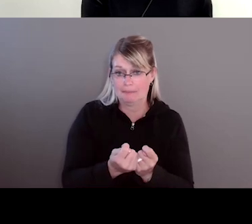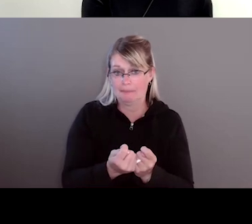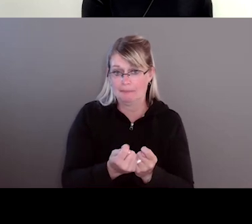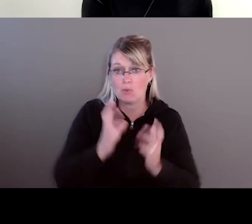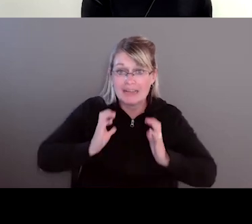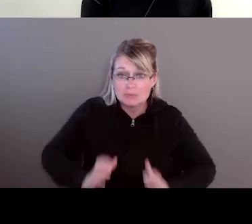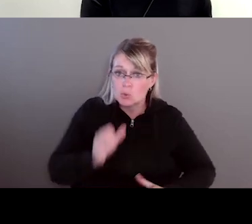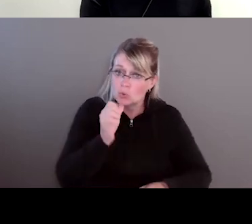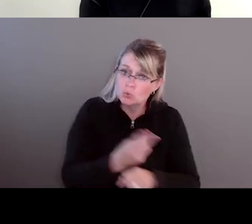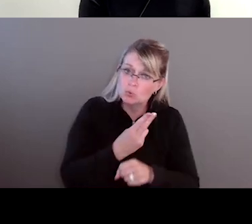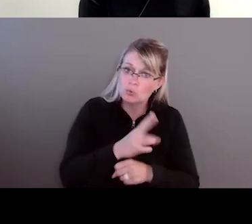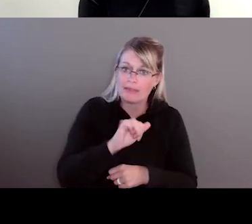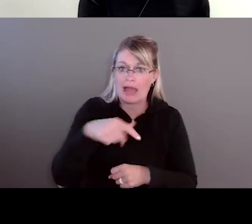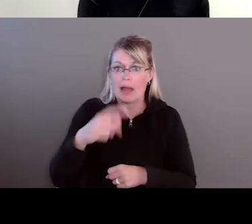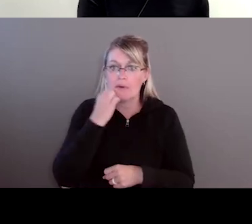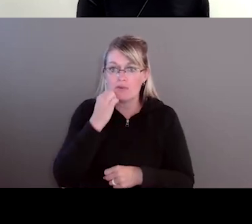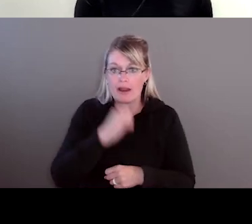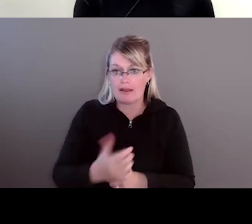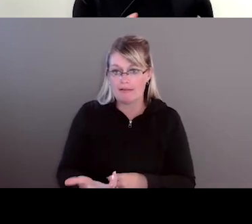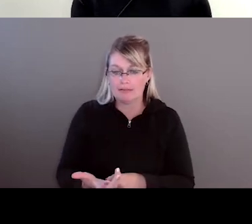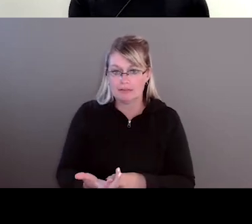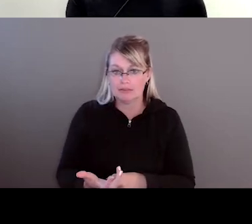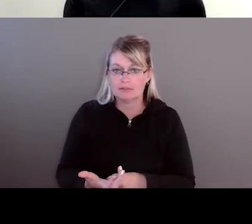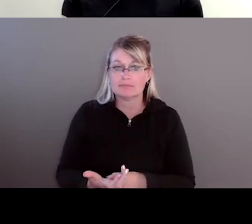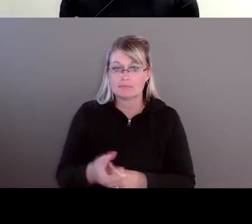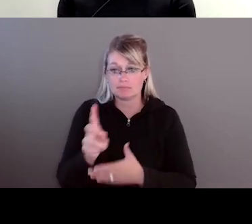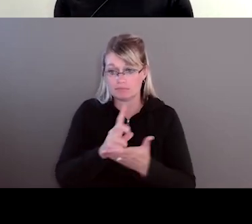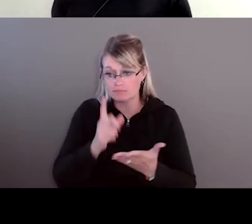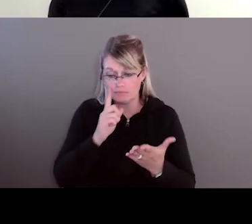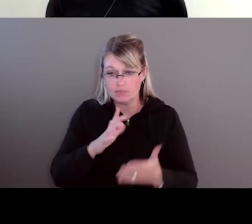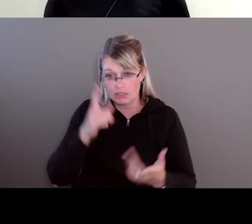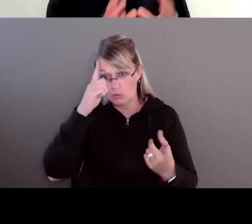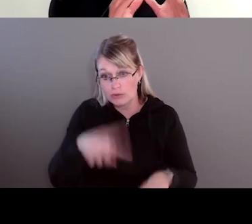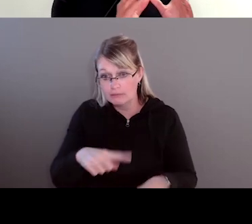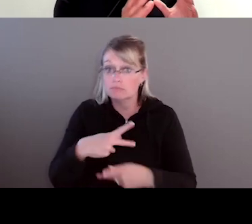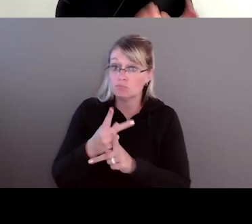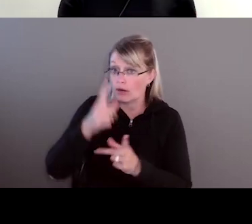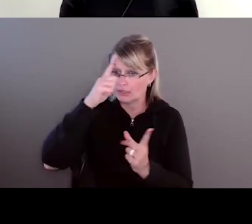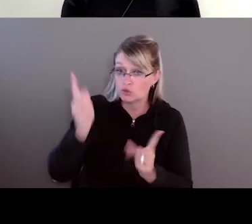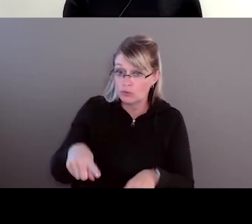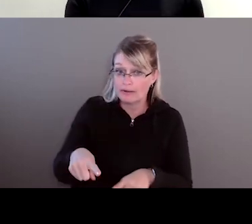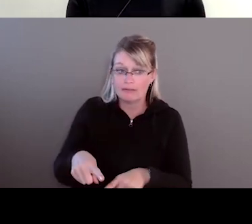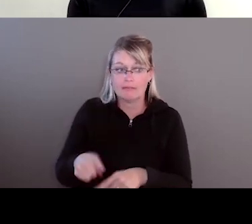are using an application on a daily basis? Design agreed, product agreed, estimated delivery time